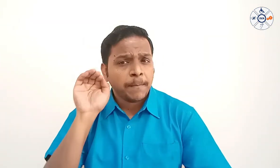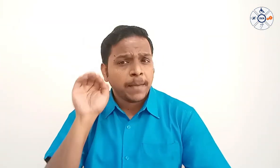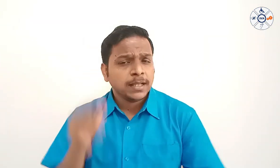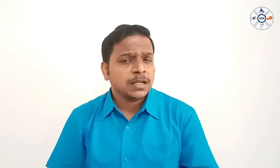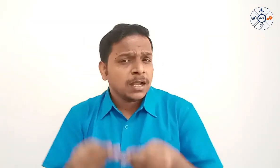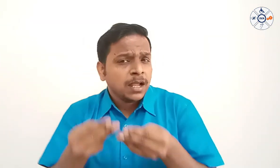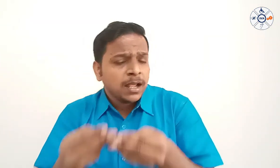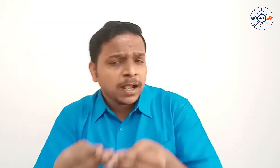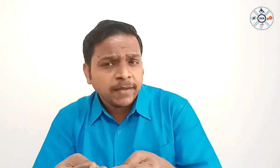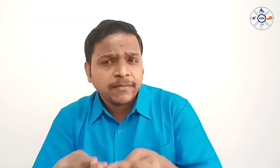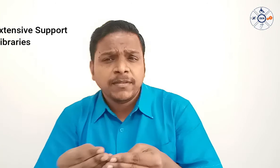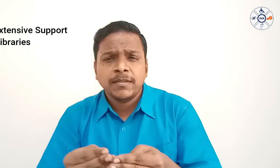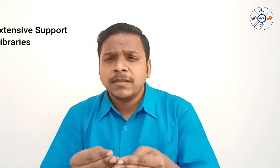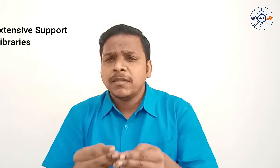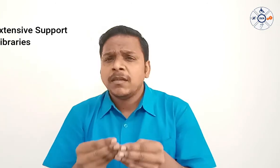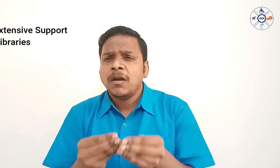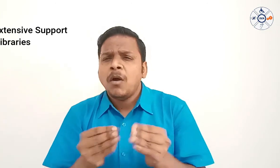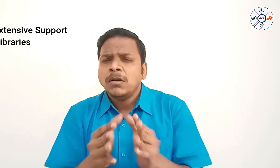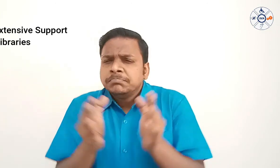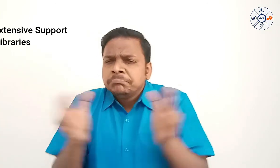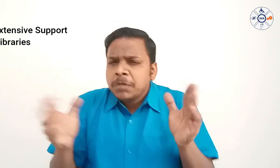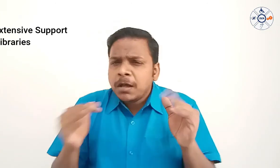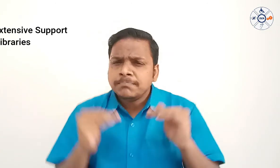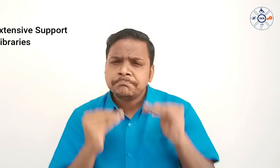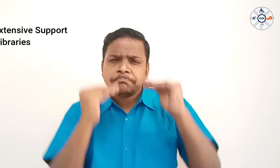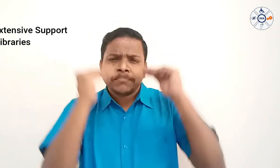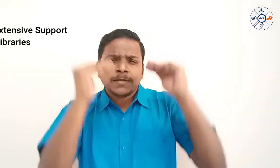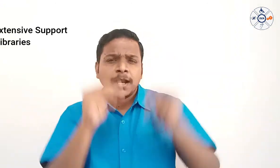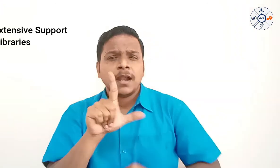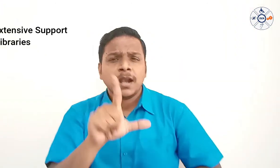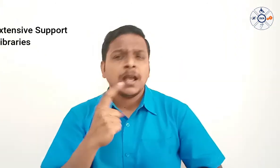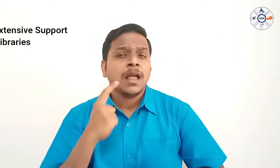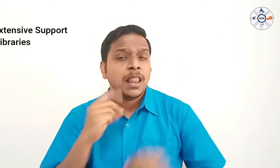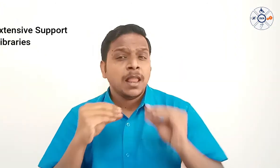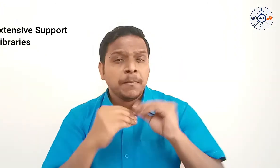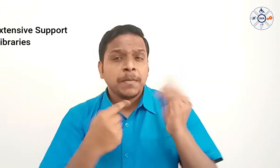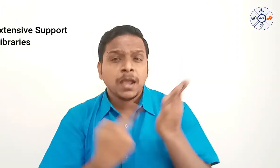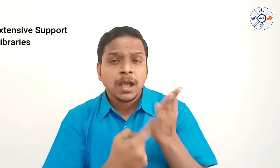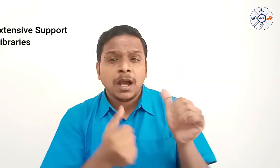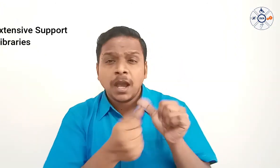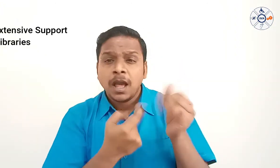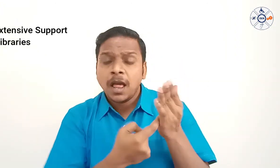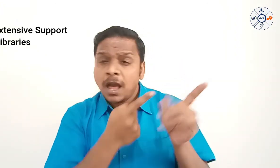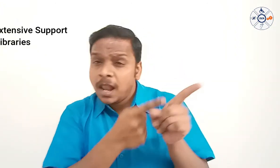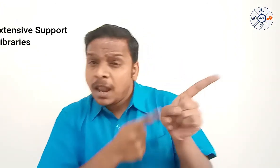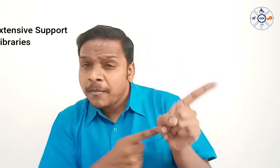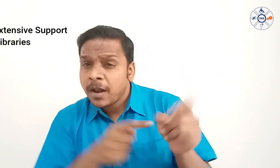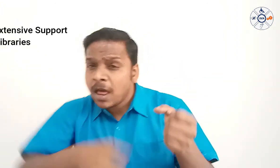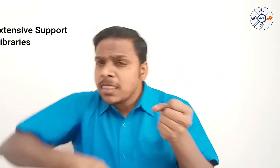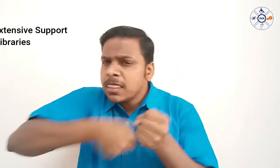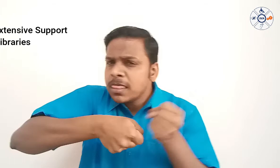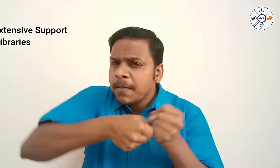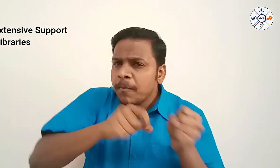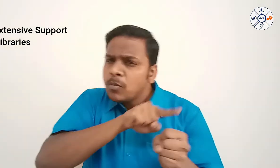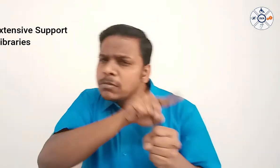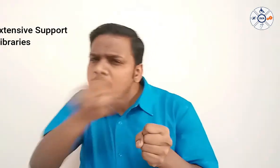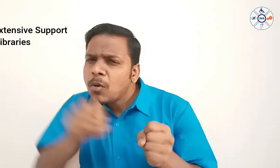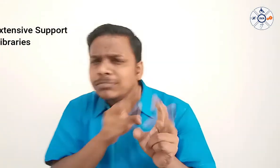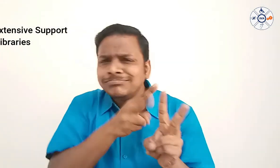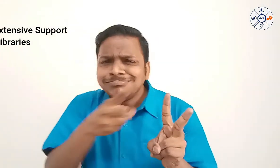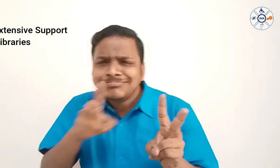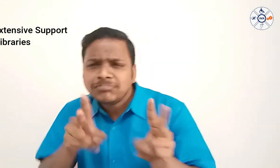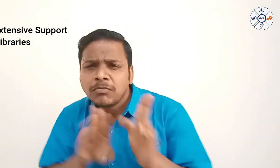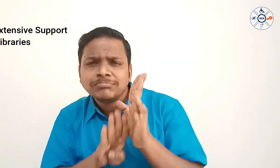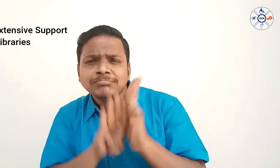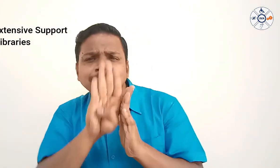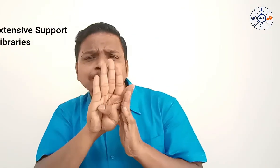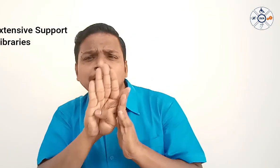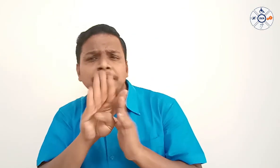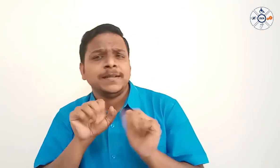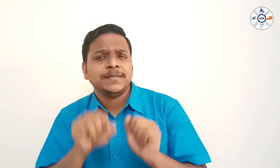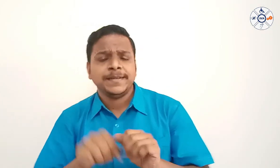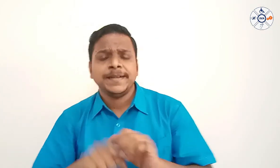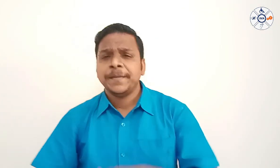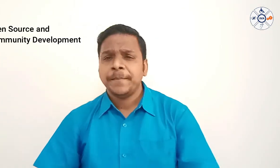Python provides a large standard library which supports all the major fields of development.